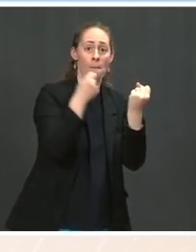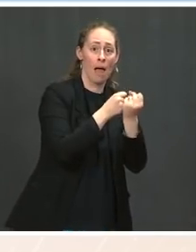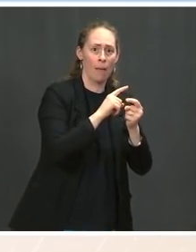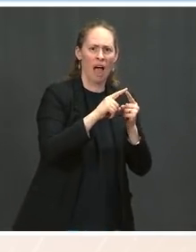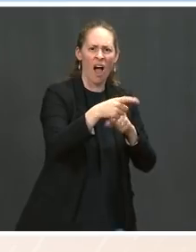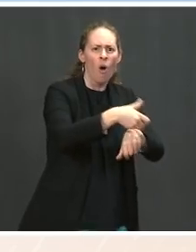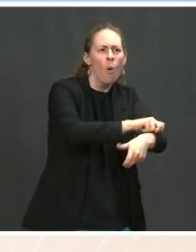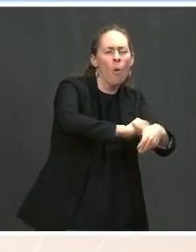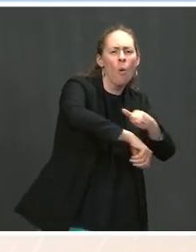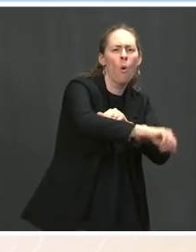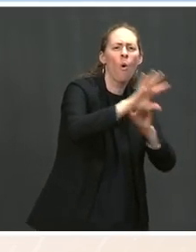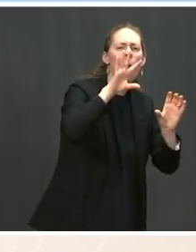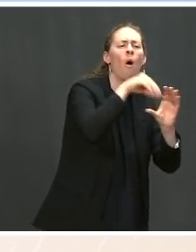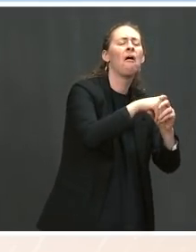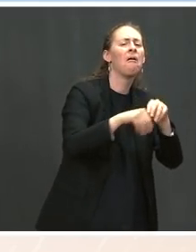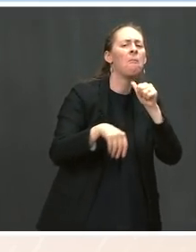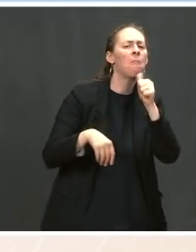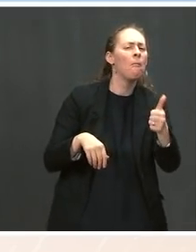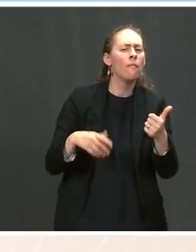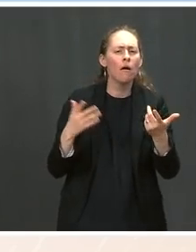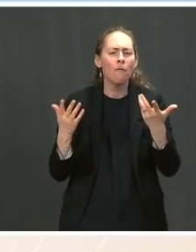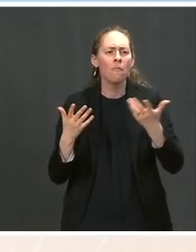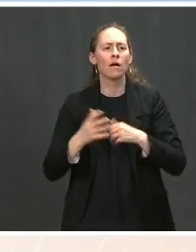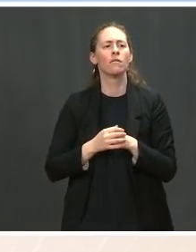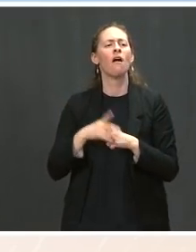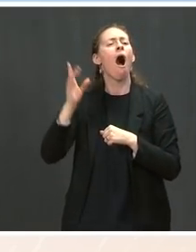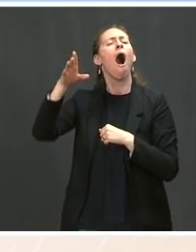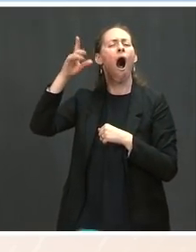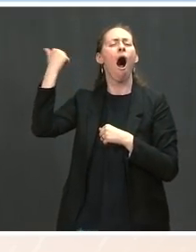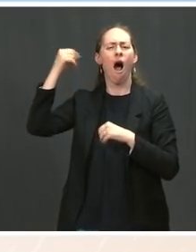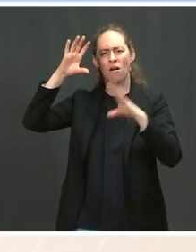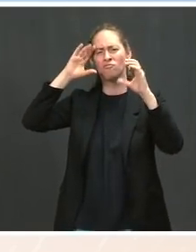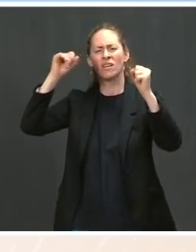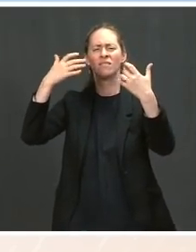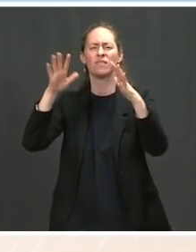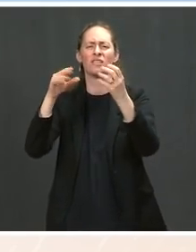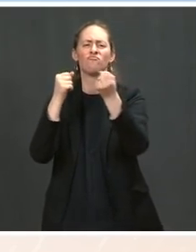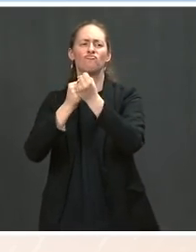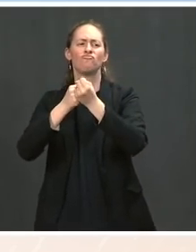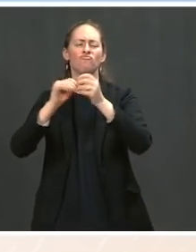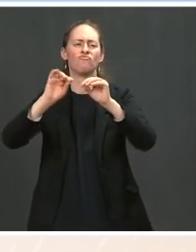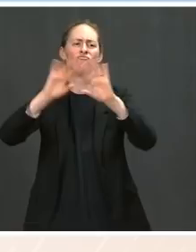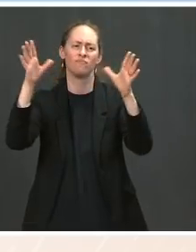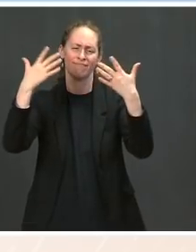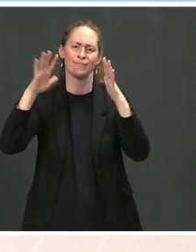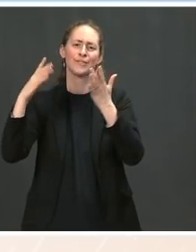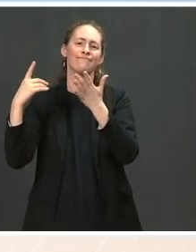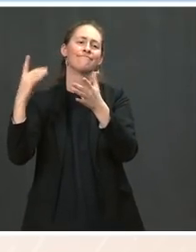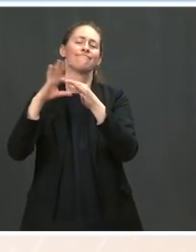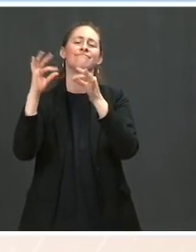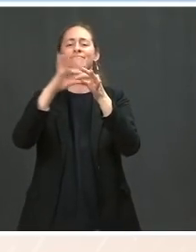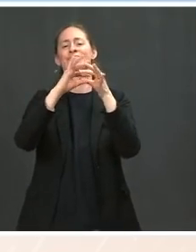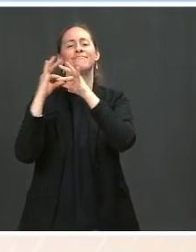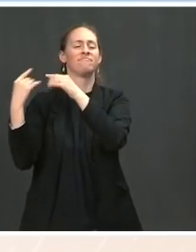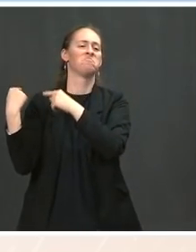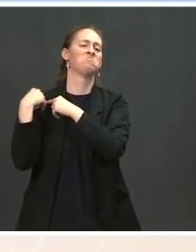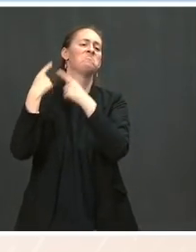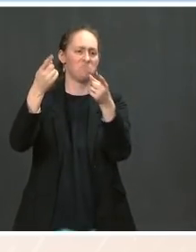Ms. Psaki: Well, he supports it. And in his conversations, of which there are many, as is evidenced by the last few days, a range of topics and issues come up,